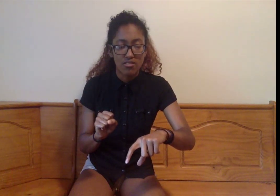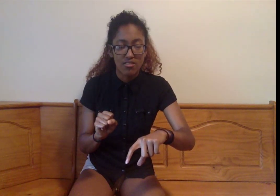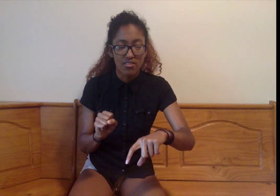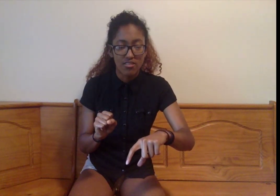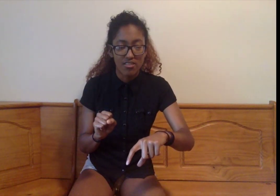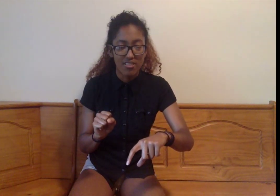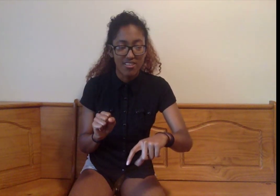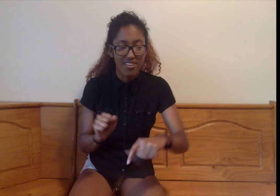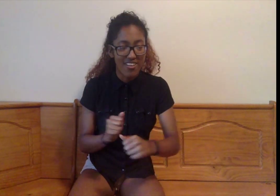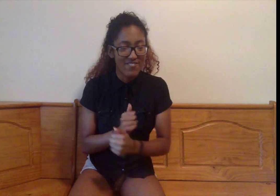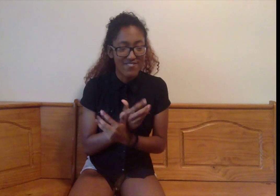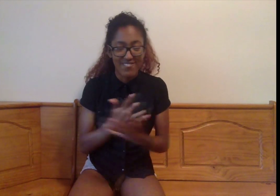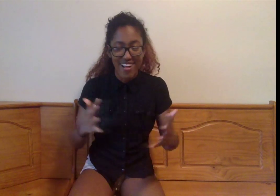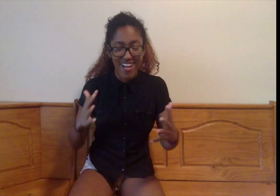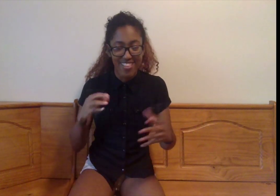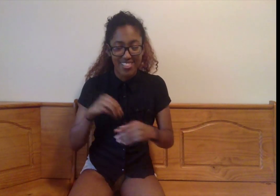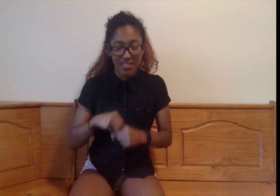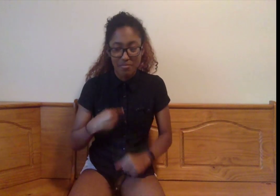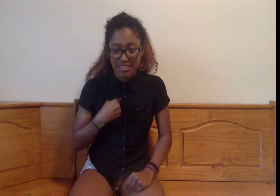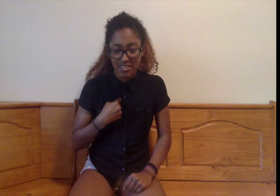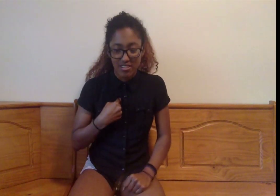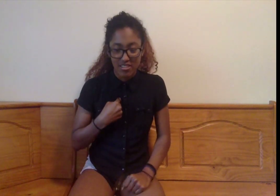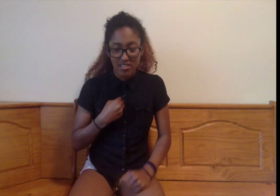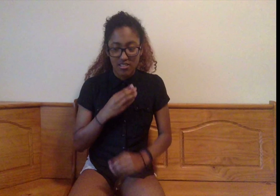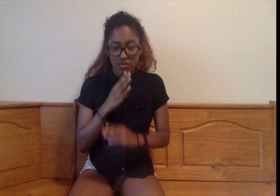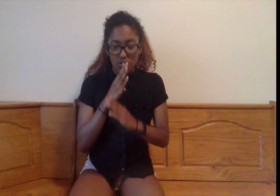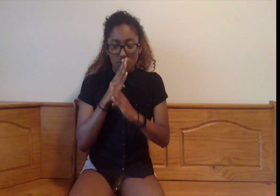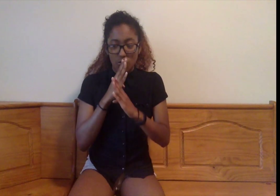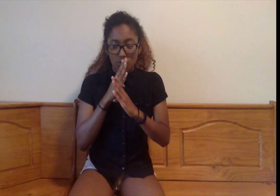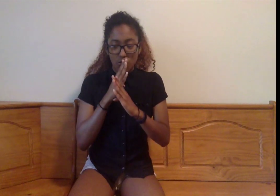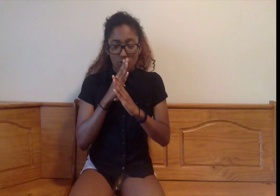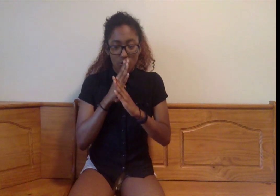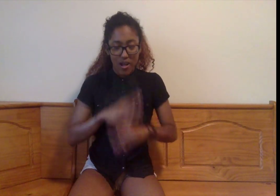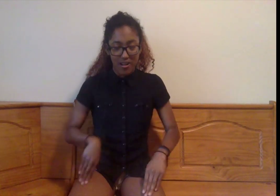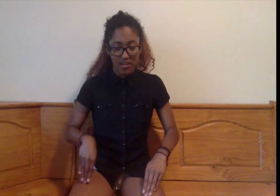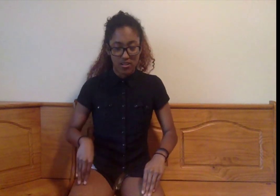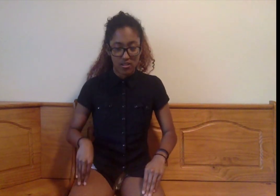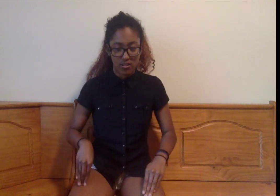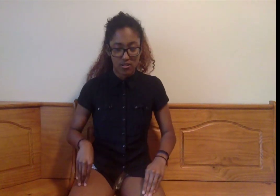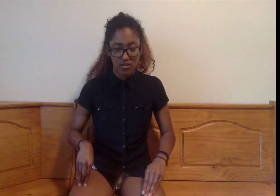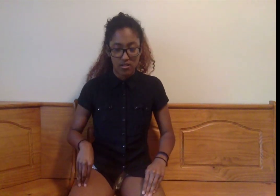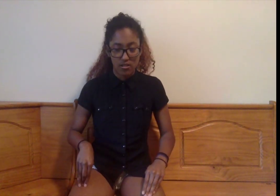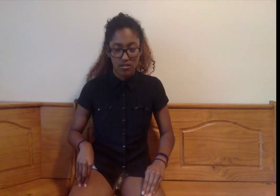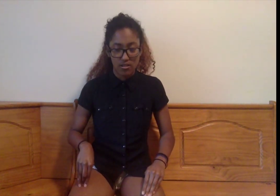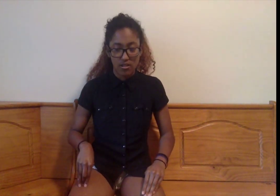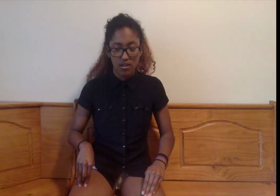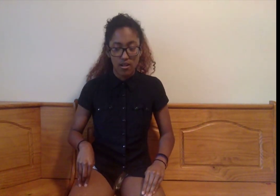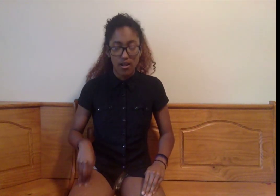and everything inside me was silenced.